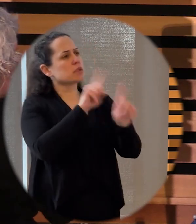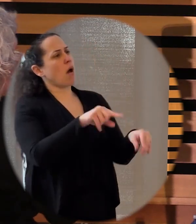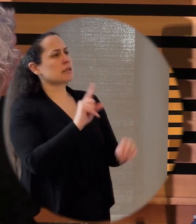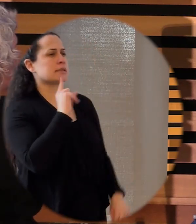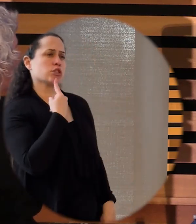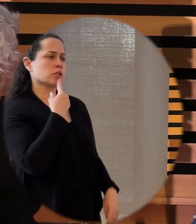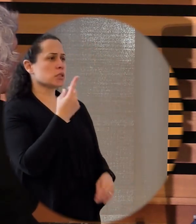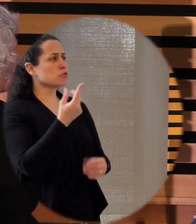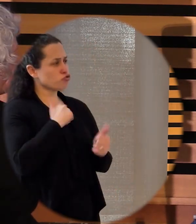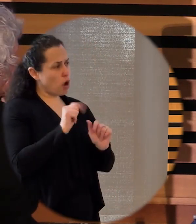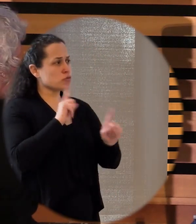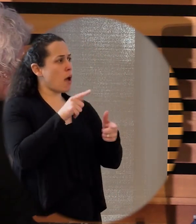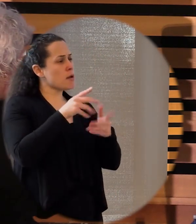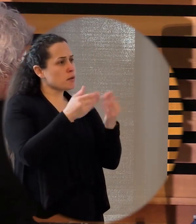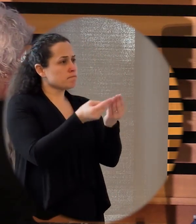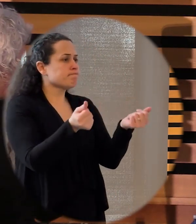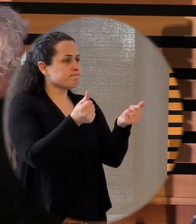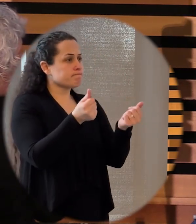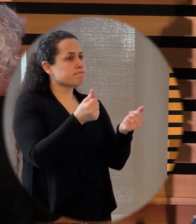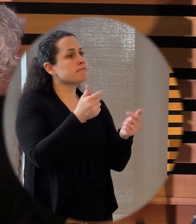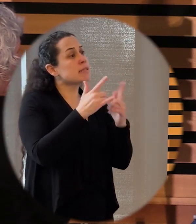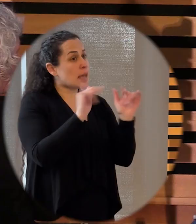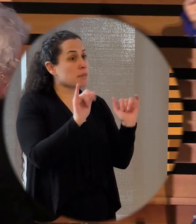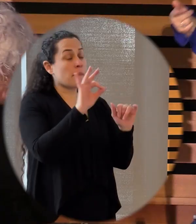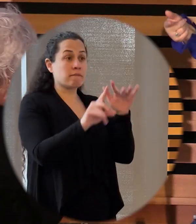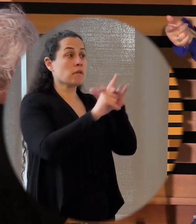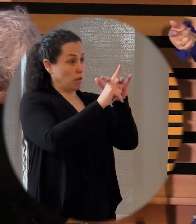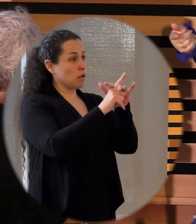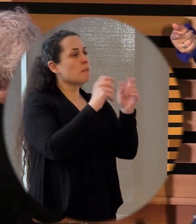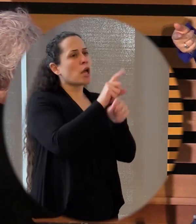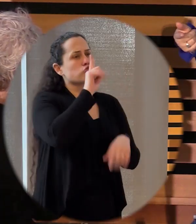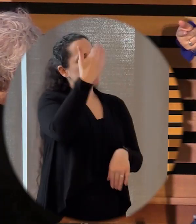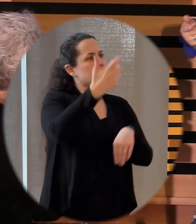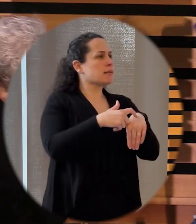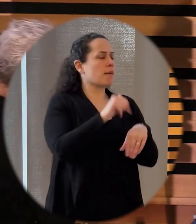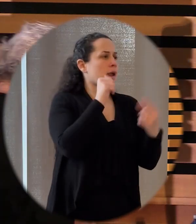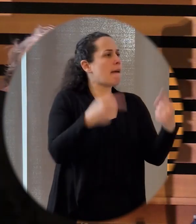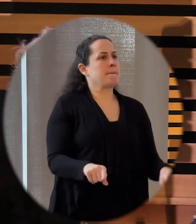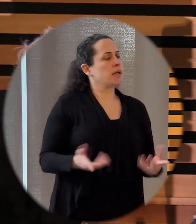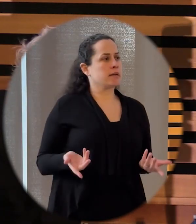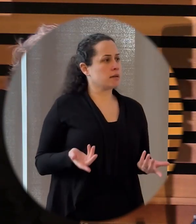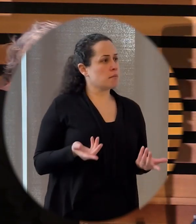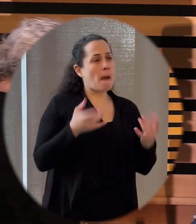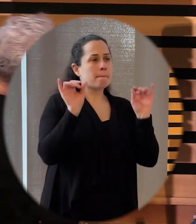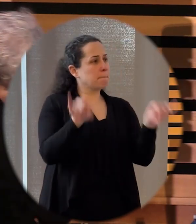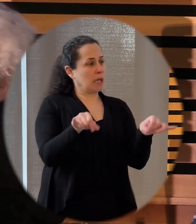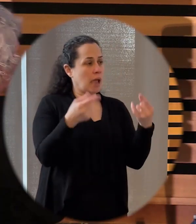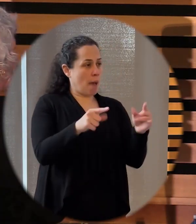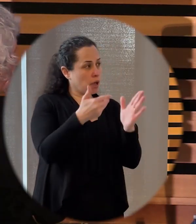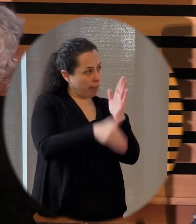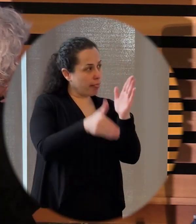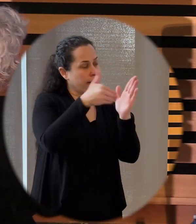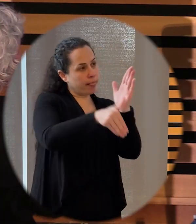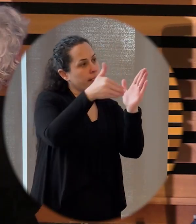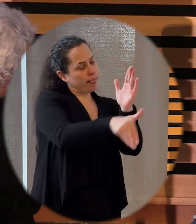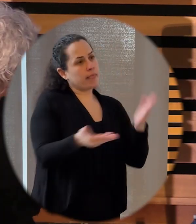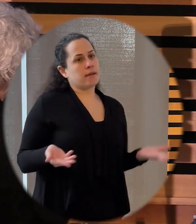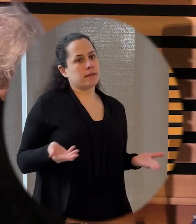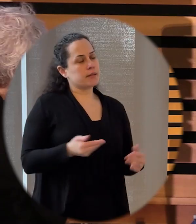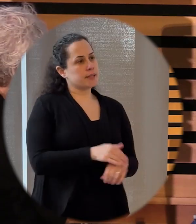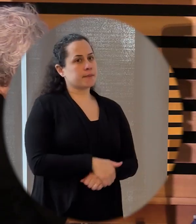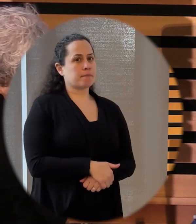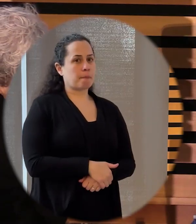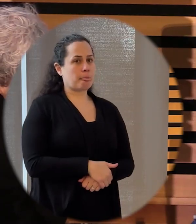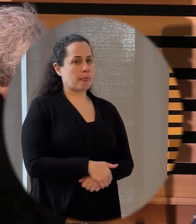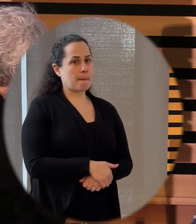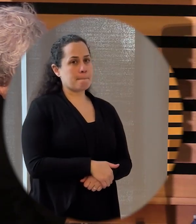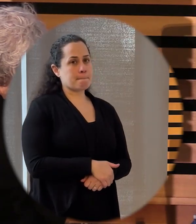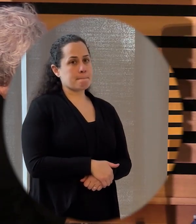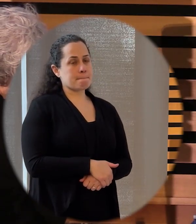identified. but more importantly make sure it doesn't happen again. But it does. And so